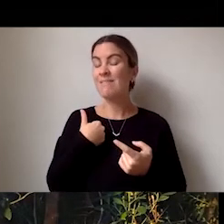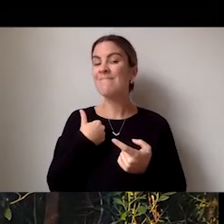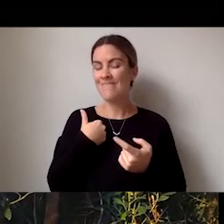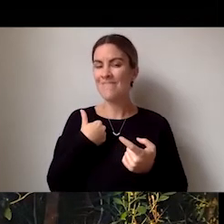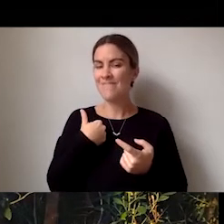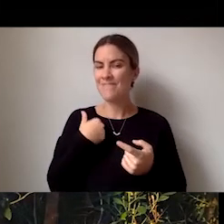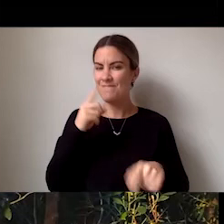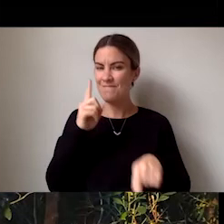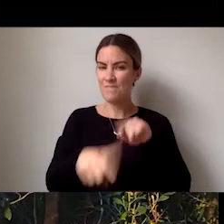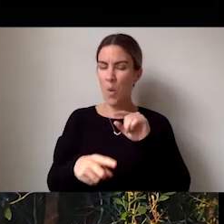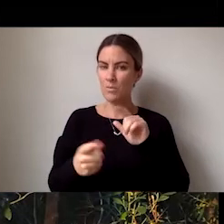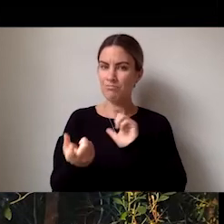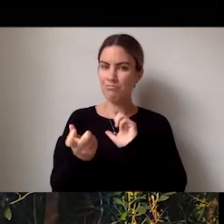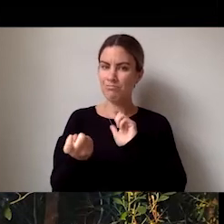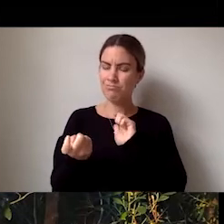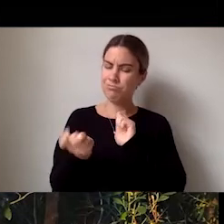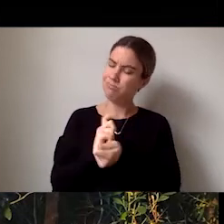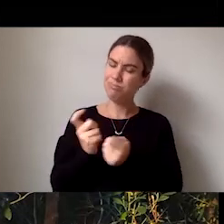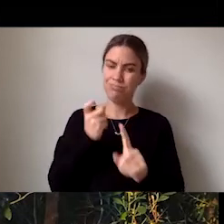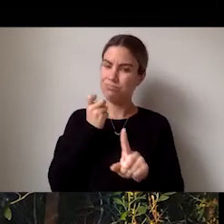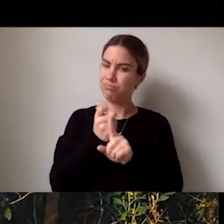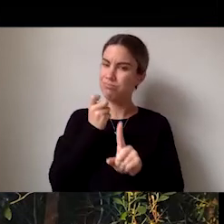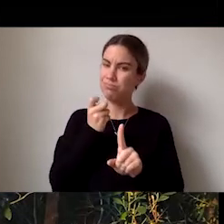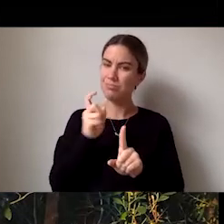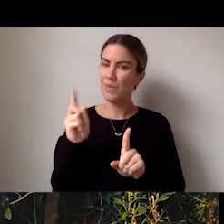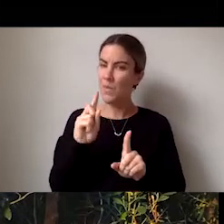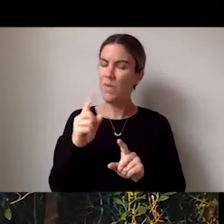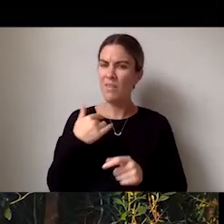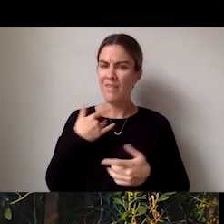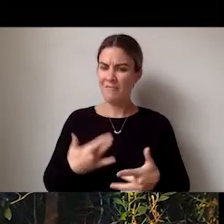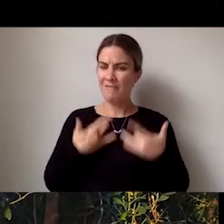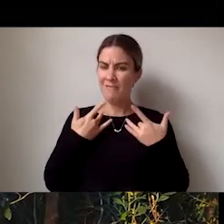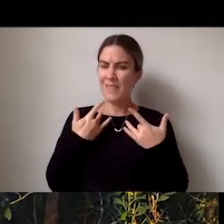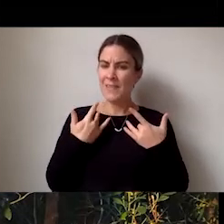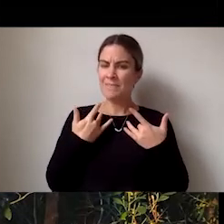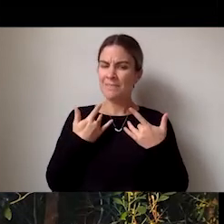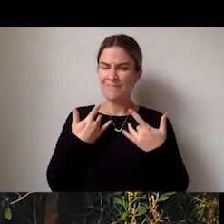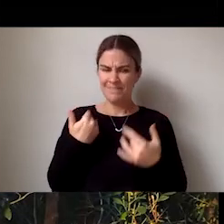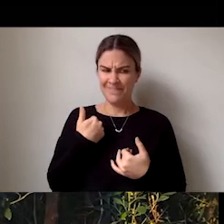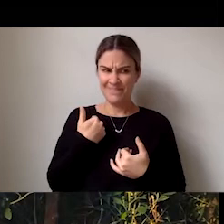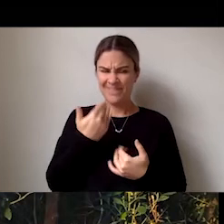myself I feel honoured to have had some beautiful conversations with